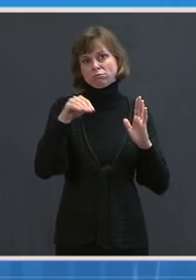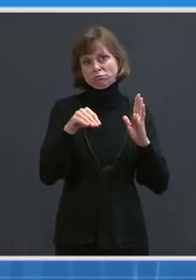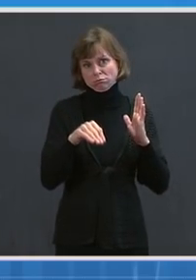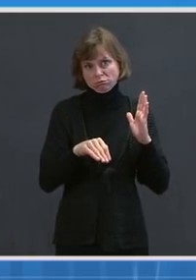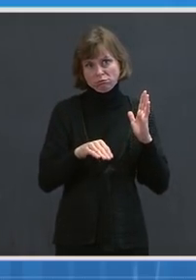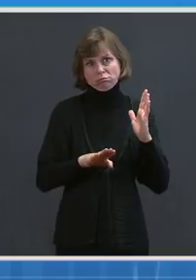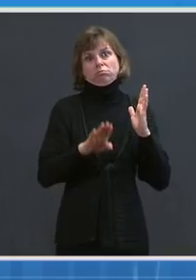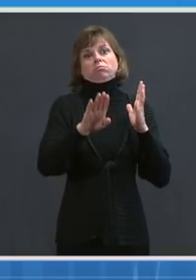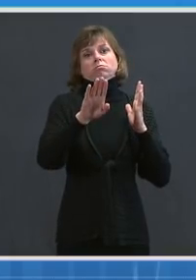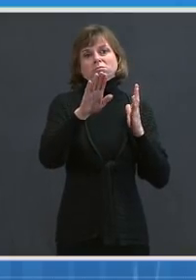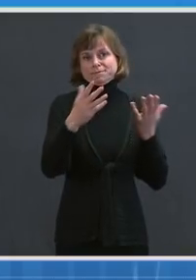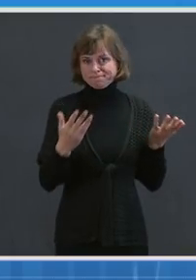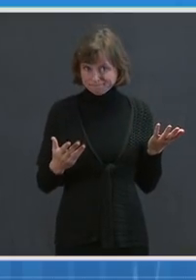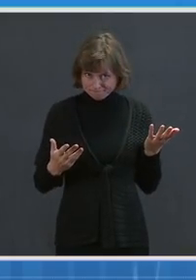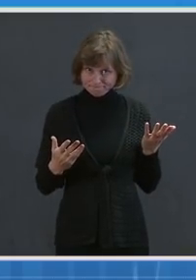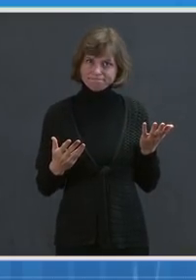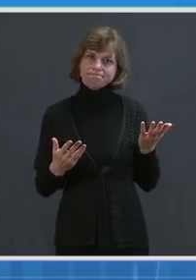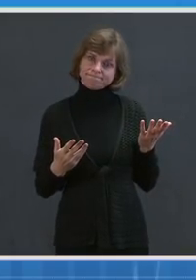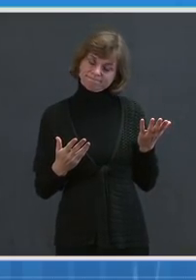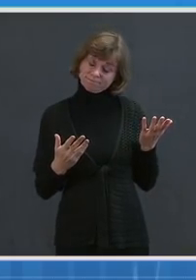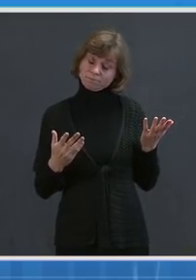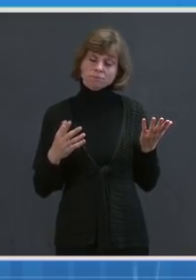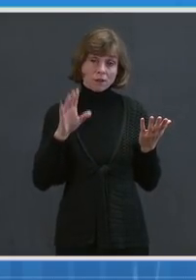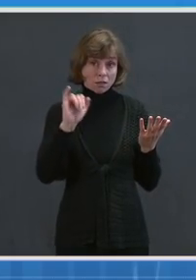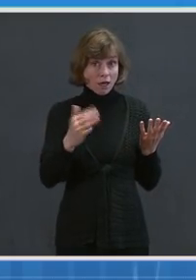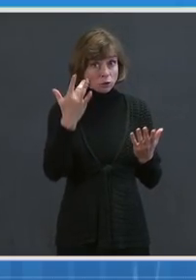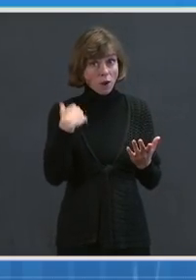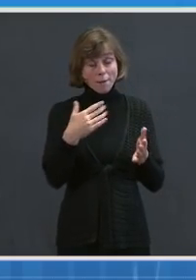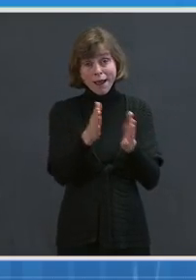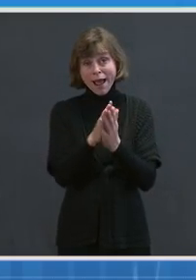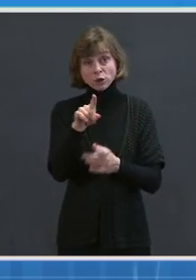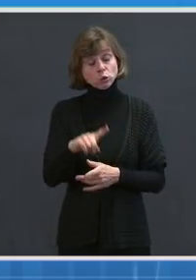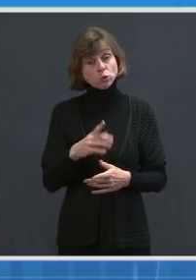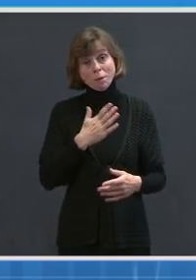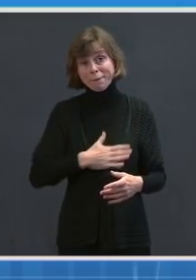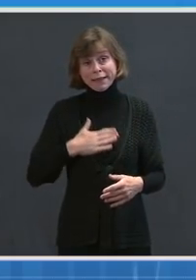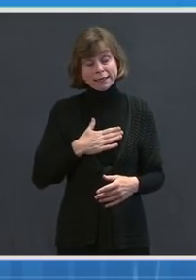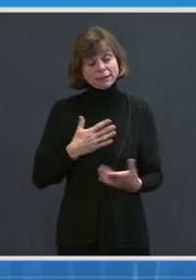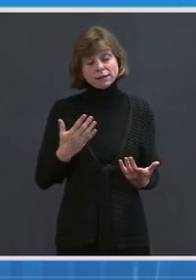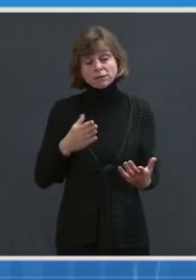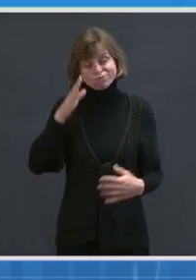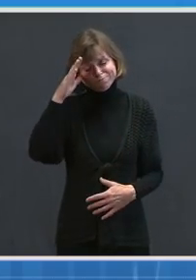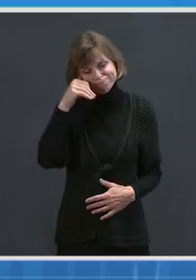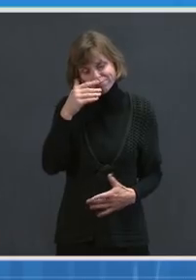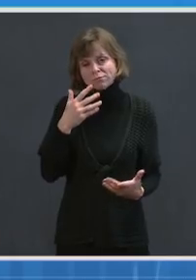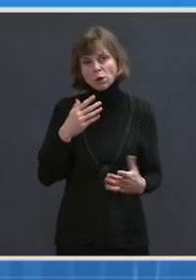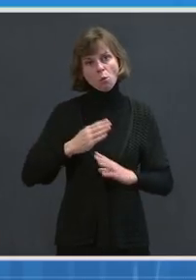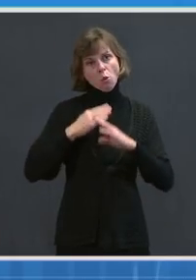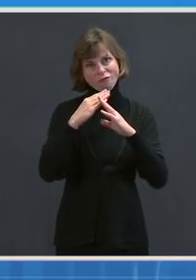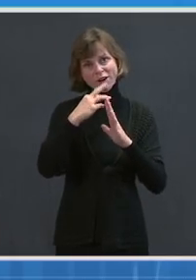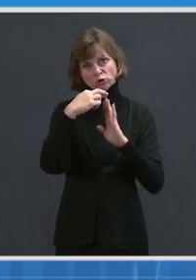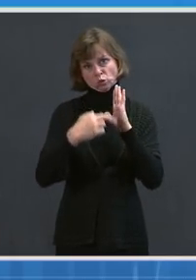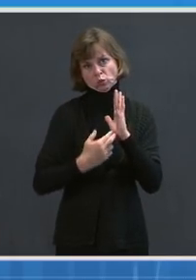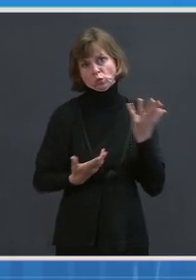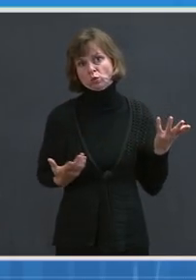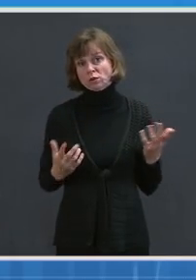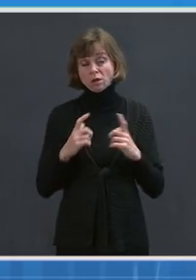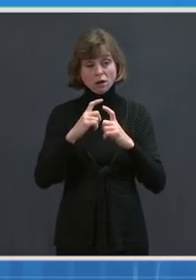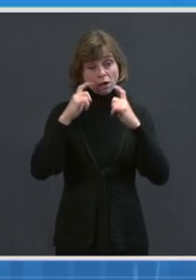This is why I'm asking you to double down on our prevention measures. I know the idea of relaxing mask wearing and getting back to everyday activities